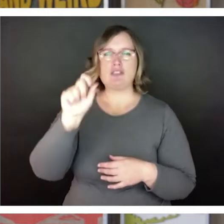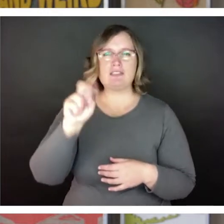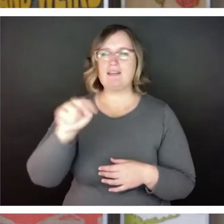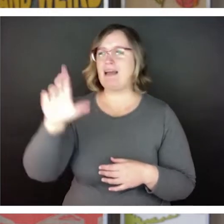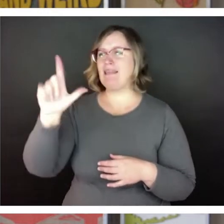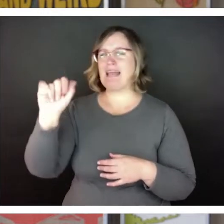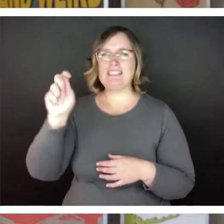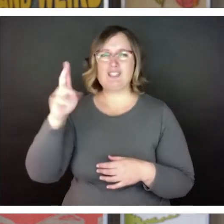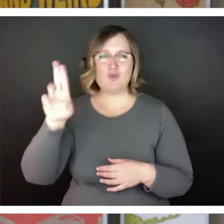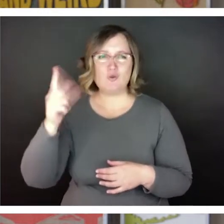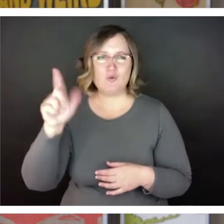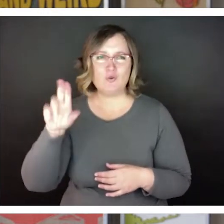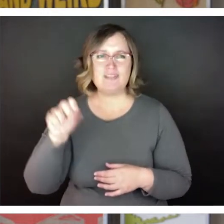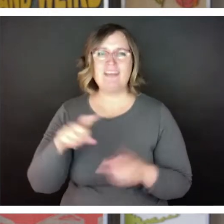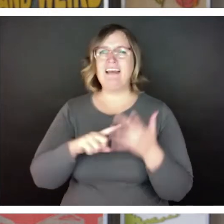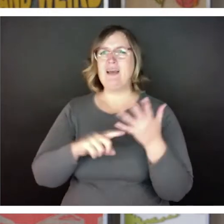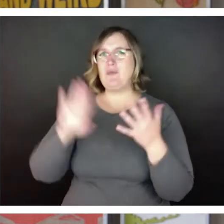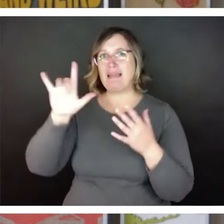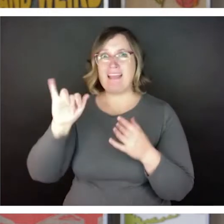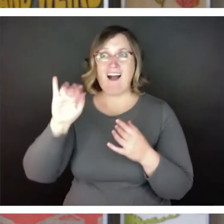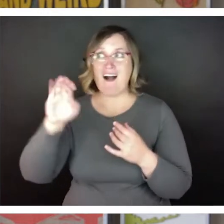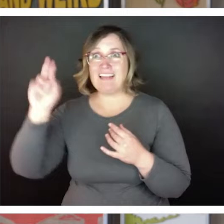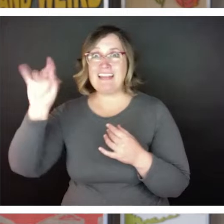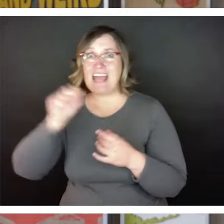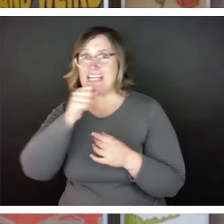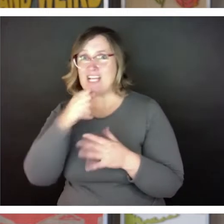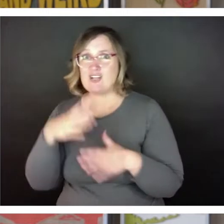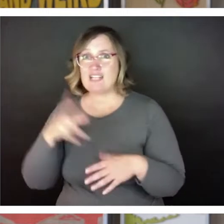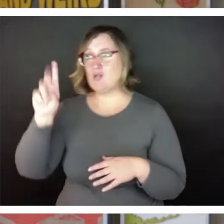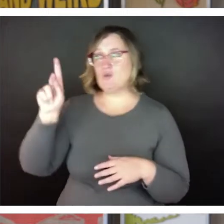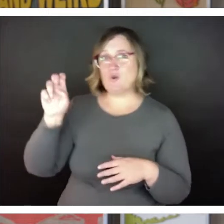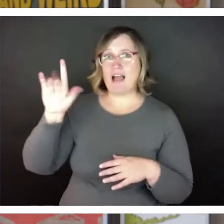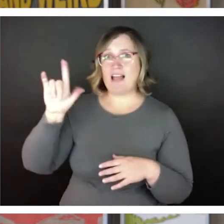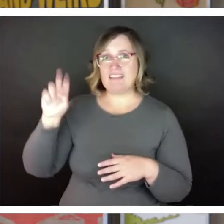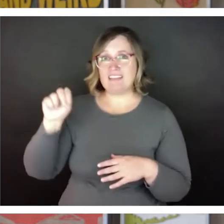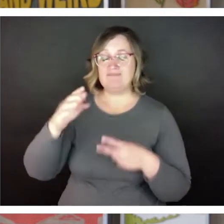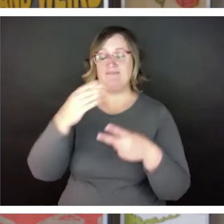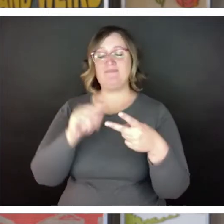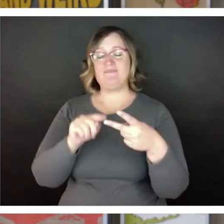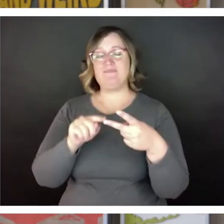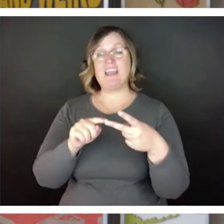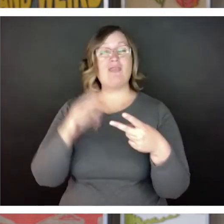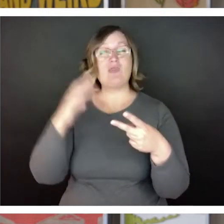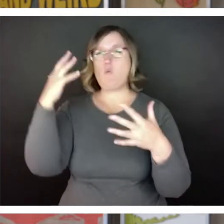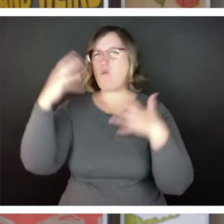along with jazz greats like Billy Holiday and Duke Ellington. And two that wildly creative period known as